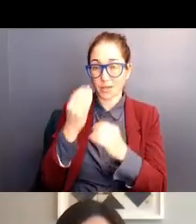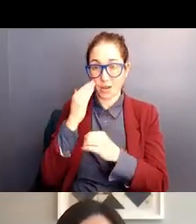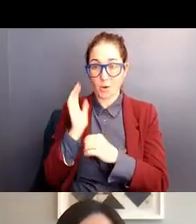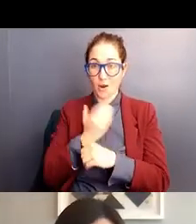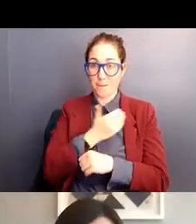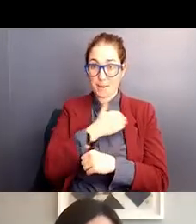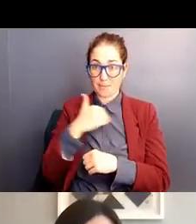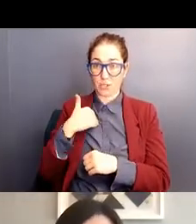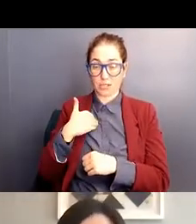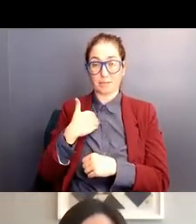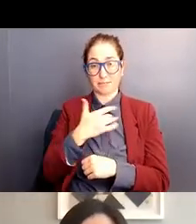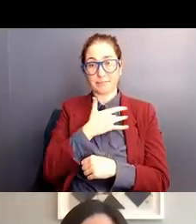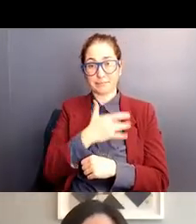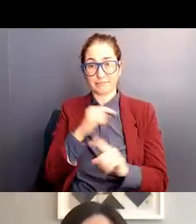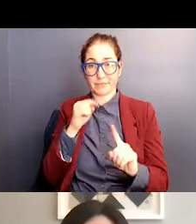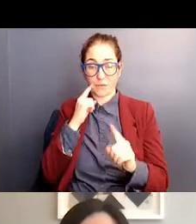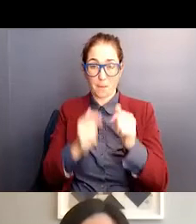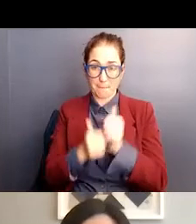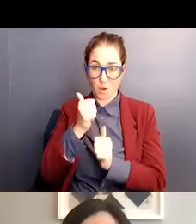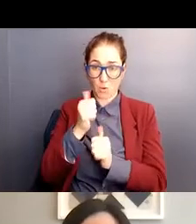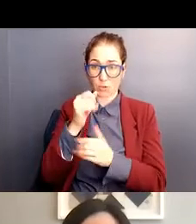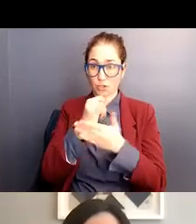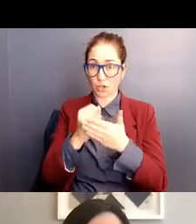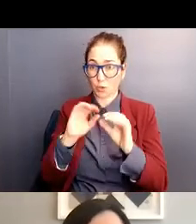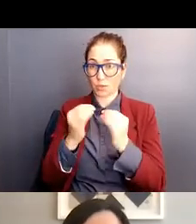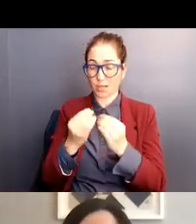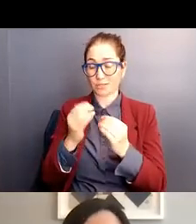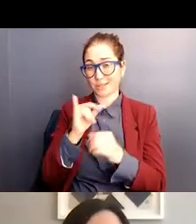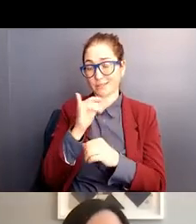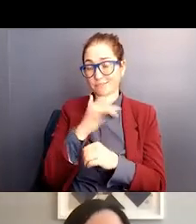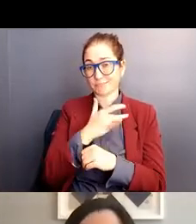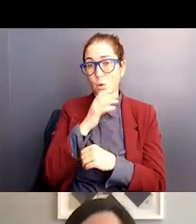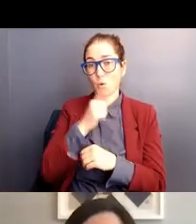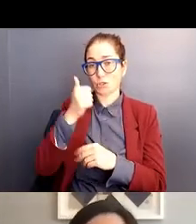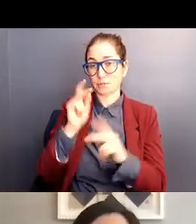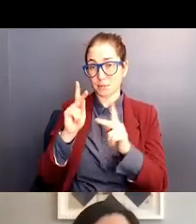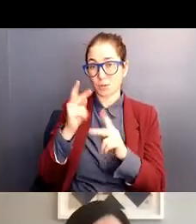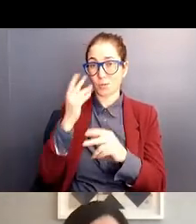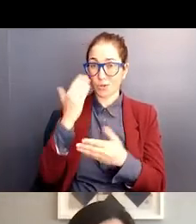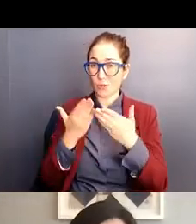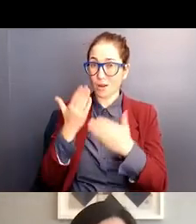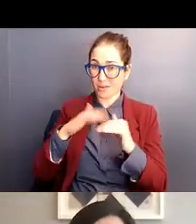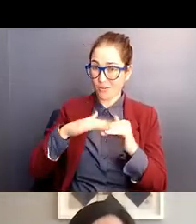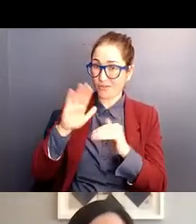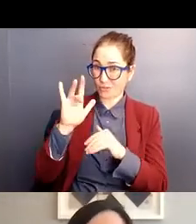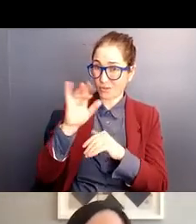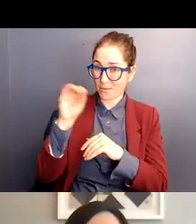base, typically for most arts organizations is older people. We know there's probably even more than 25% of your members are going